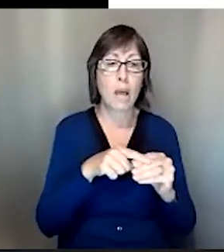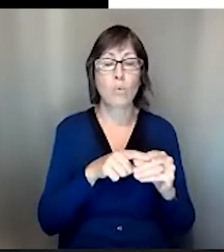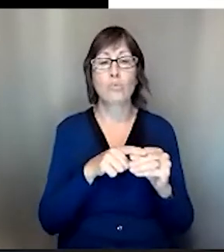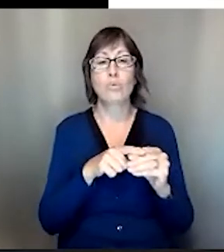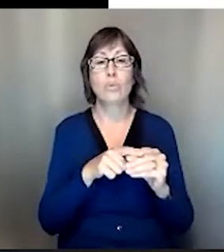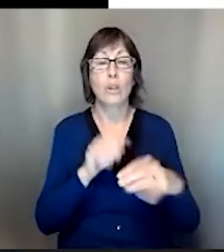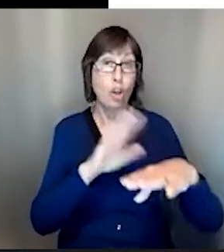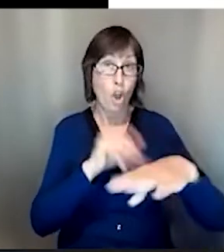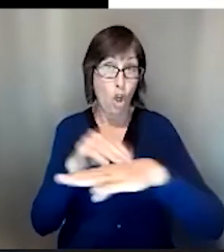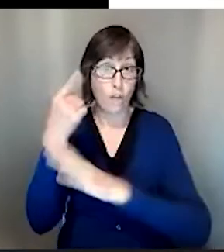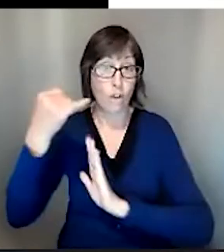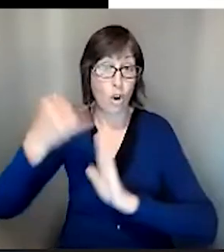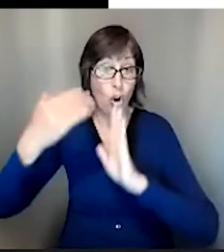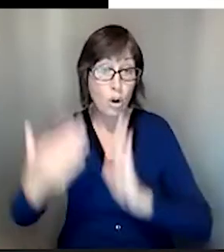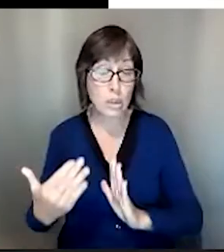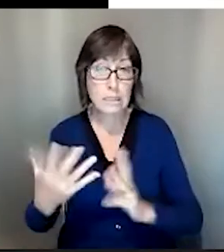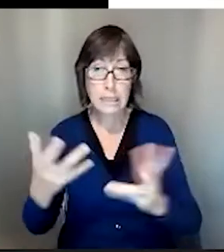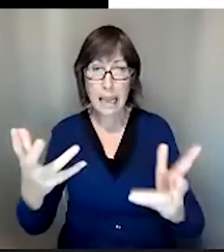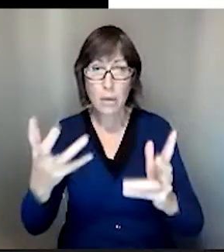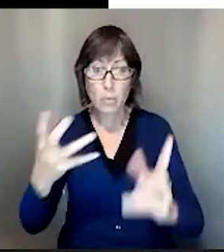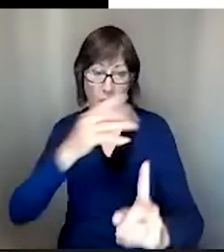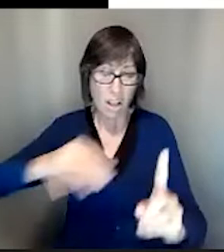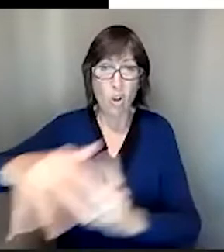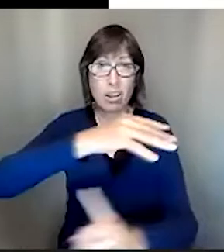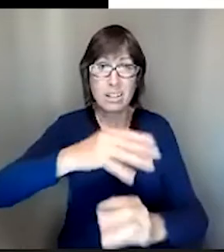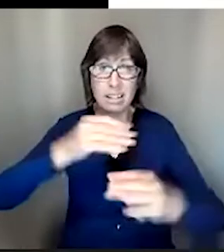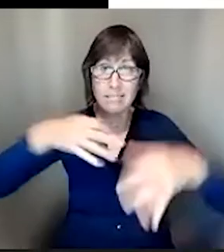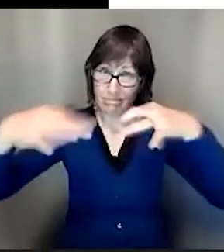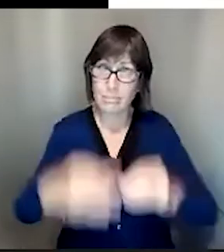provide more context around the program and this opportunity. Next we’ll run through